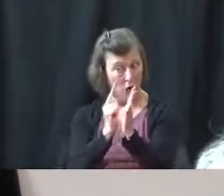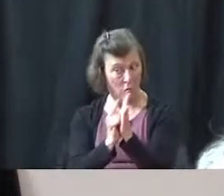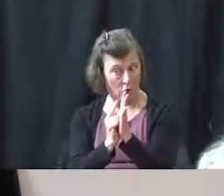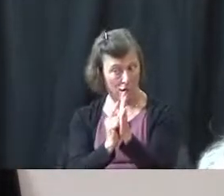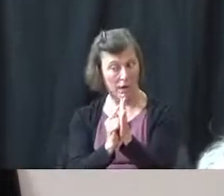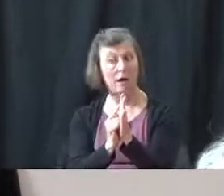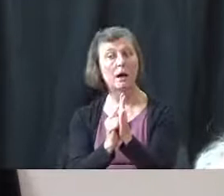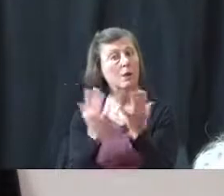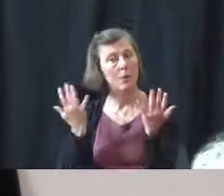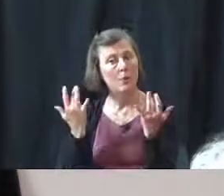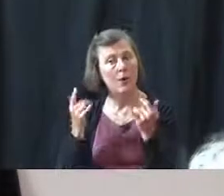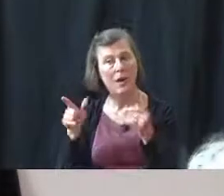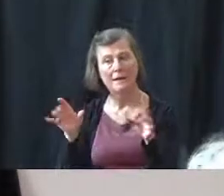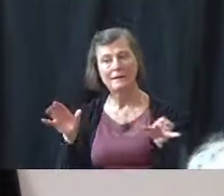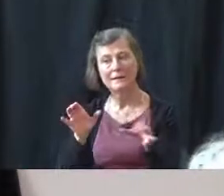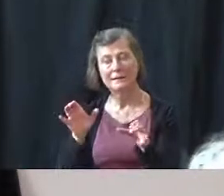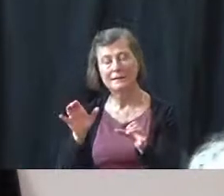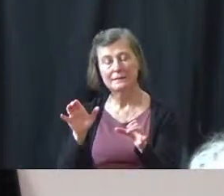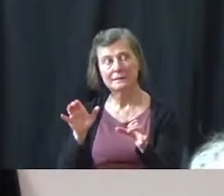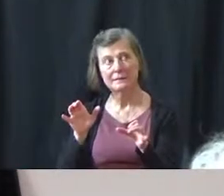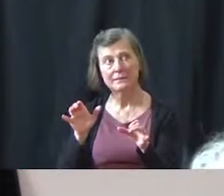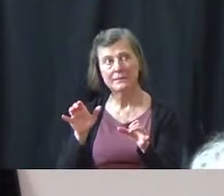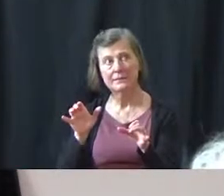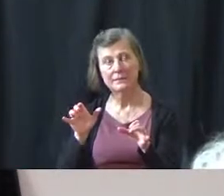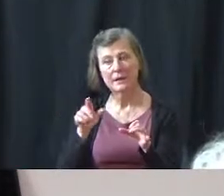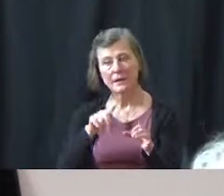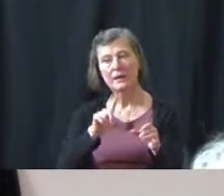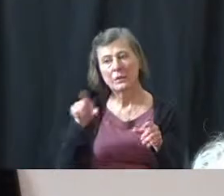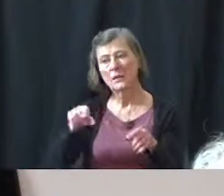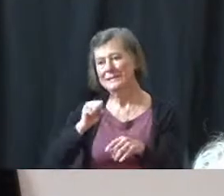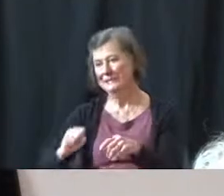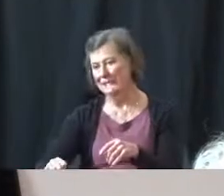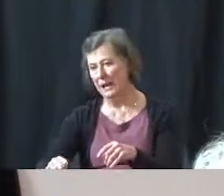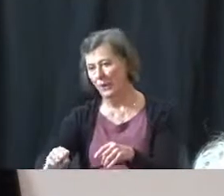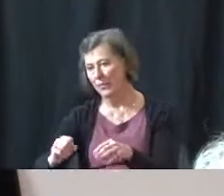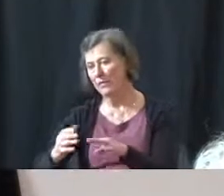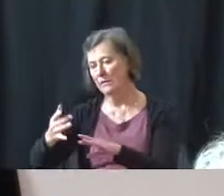That's because he did his anti, he did go in the south earlier in his life and he was